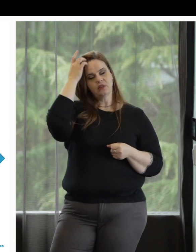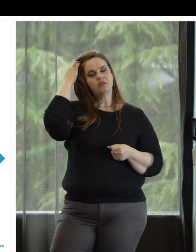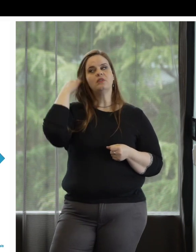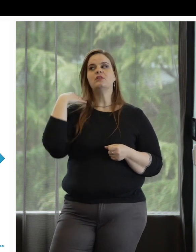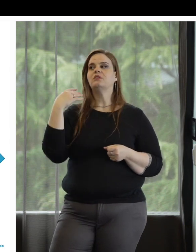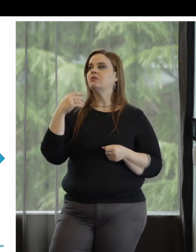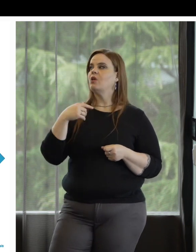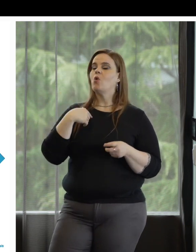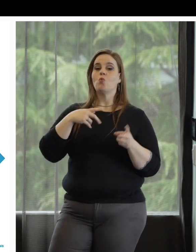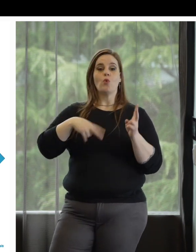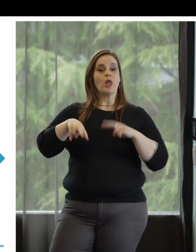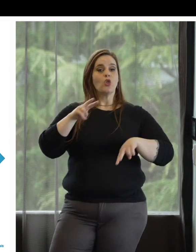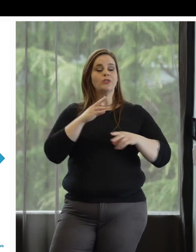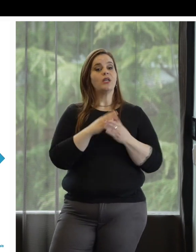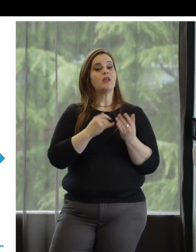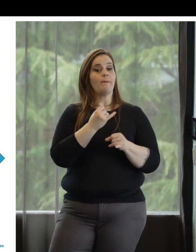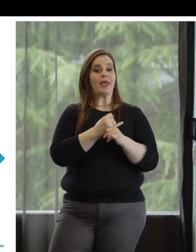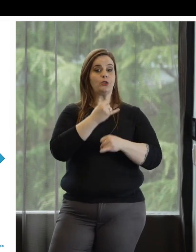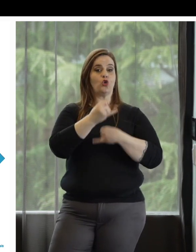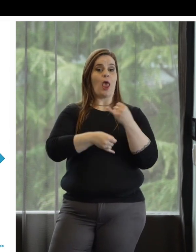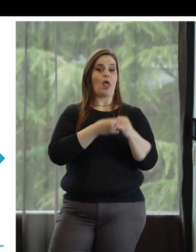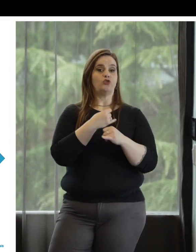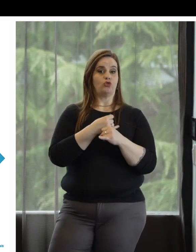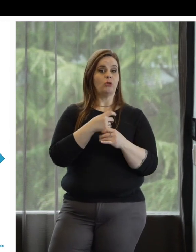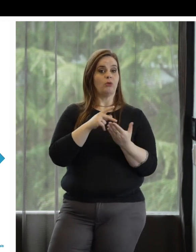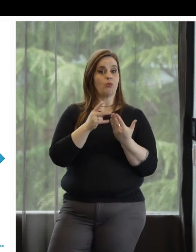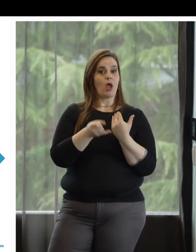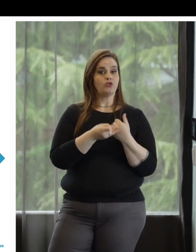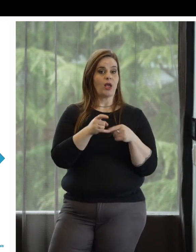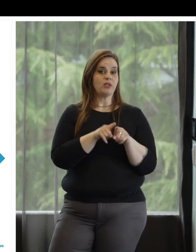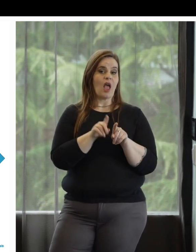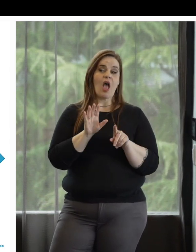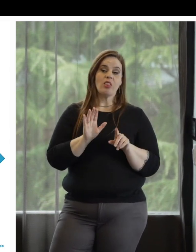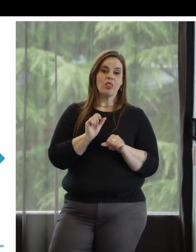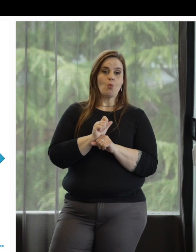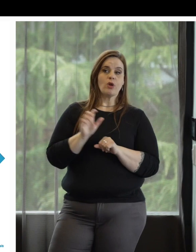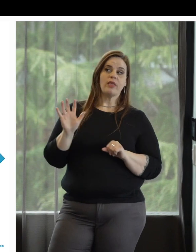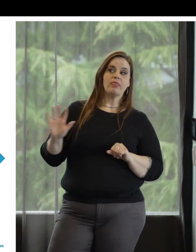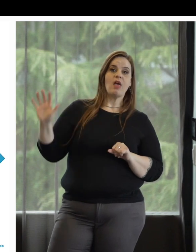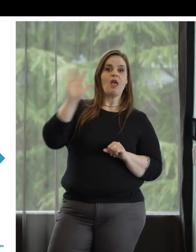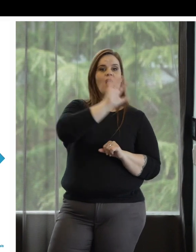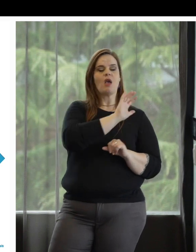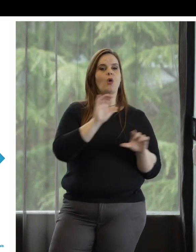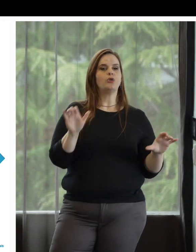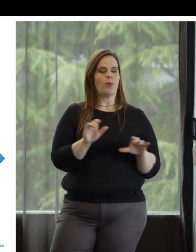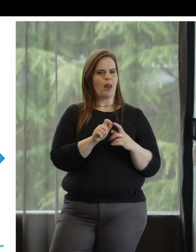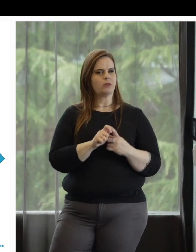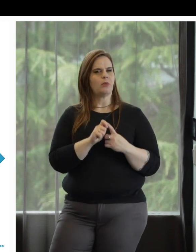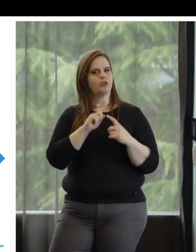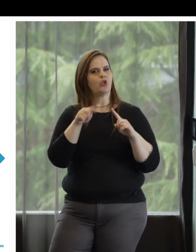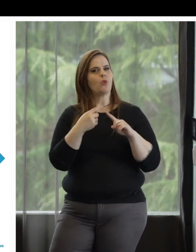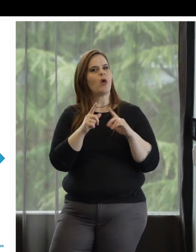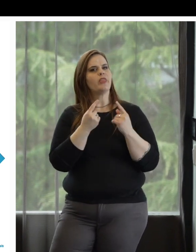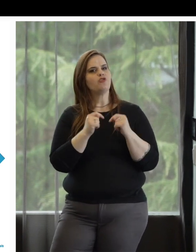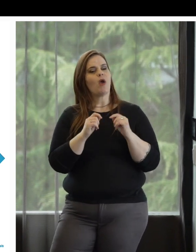international projects as well and the work that they are doing. Especially when they try to implement standards